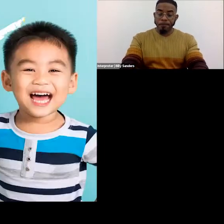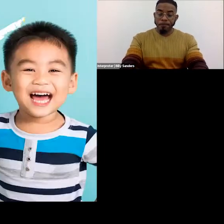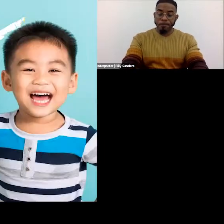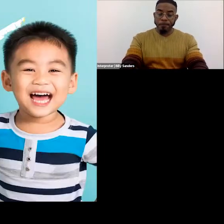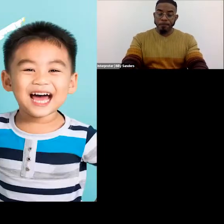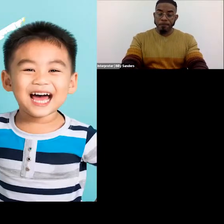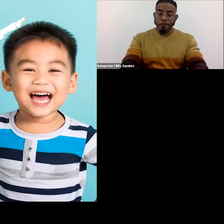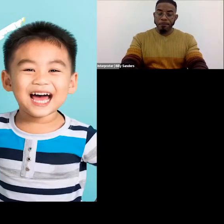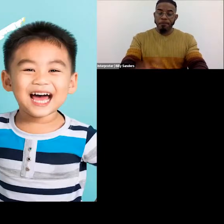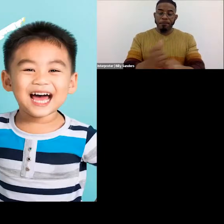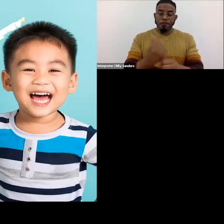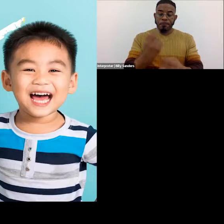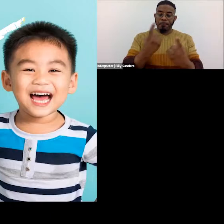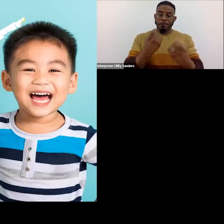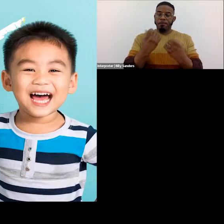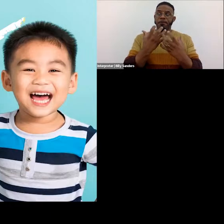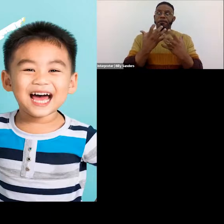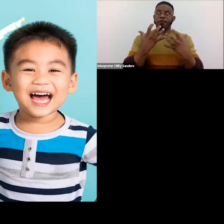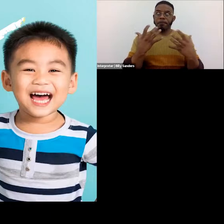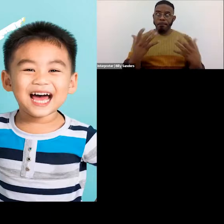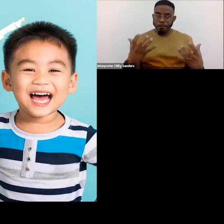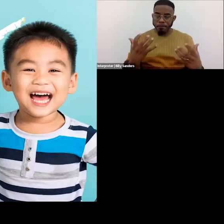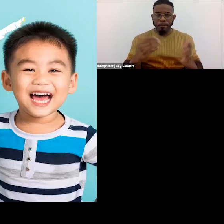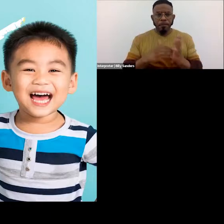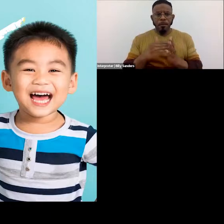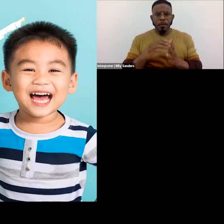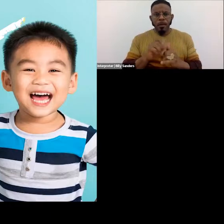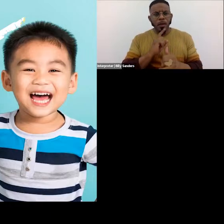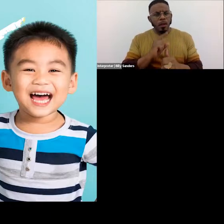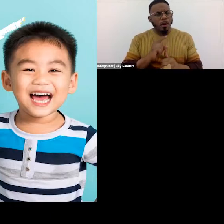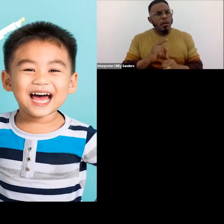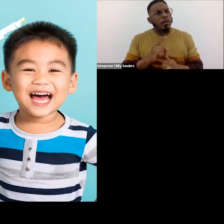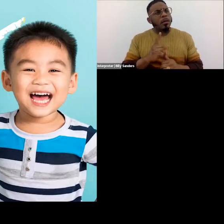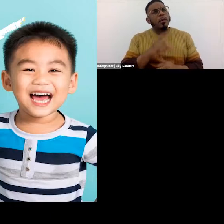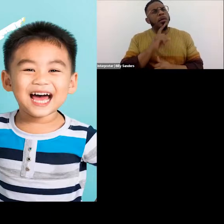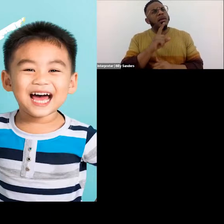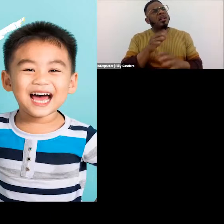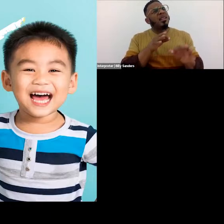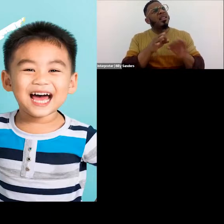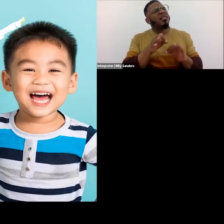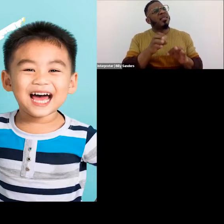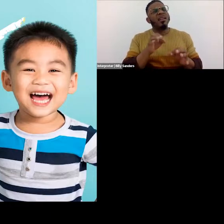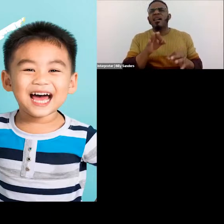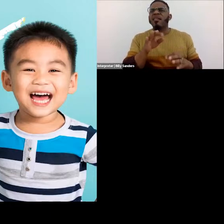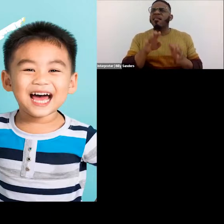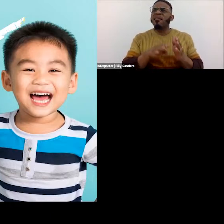So we get this question quite a bit often which is: What is the definition of a minor?